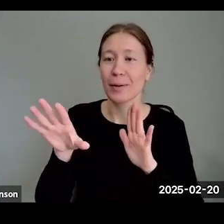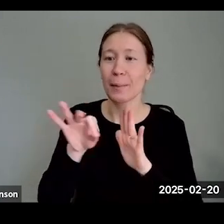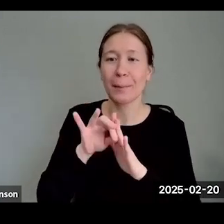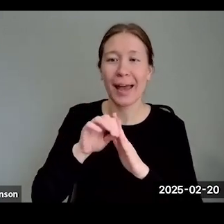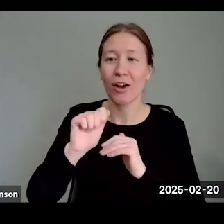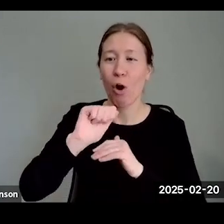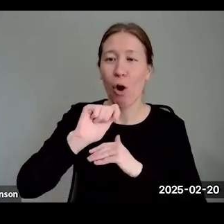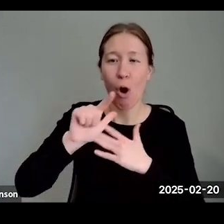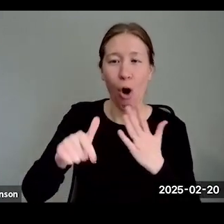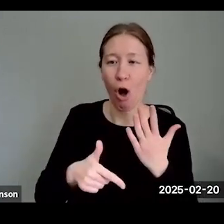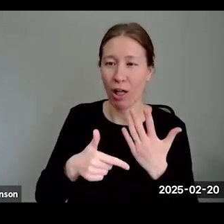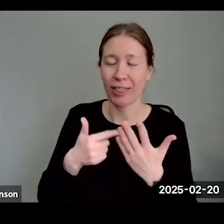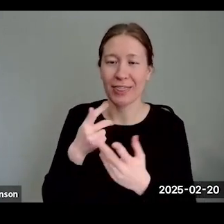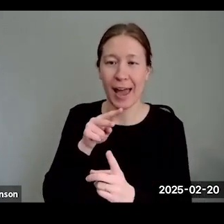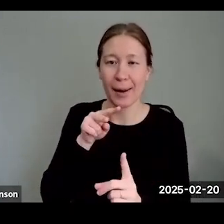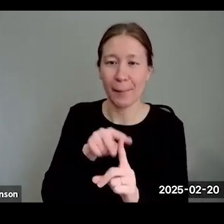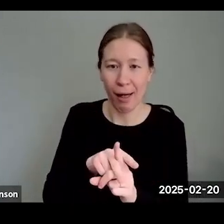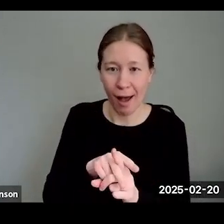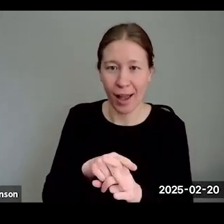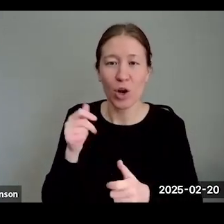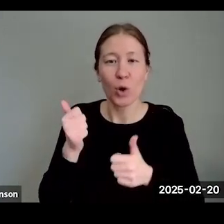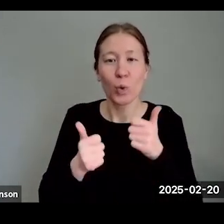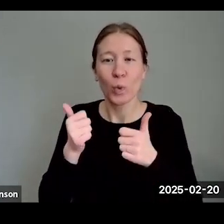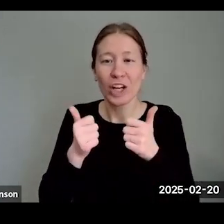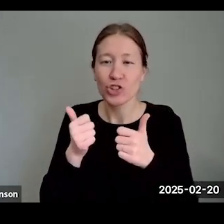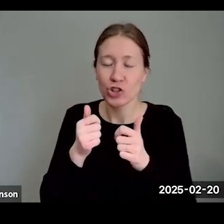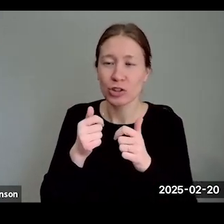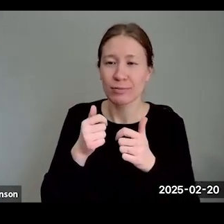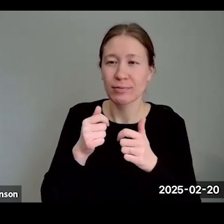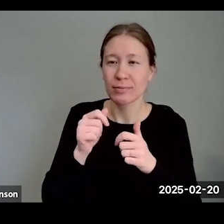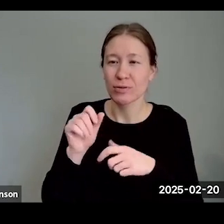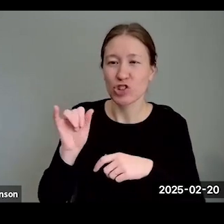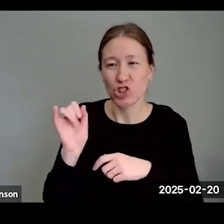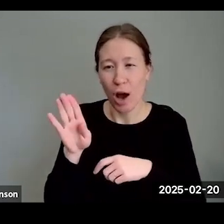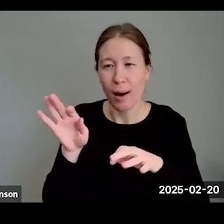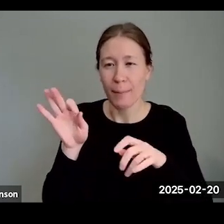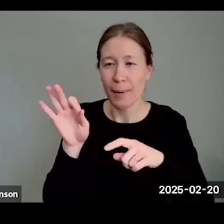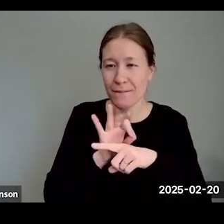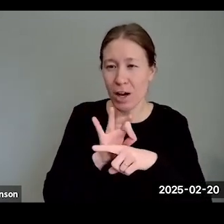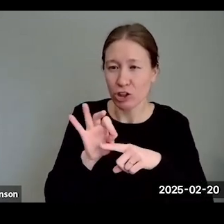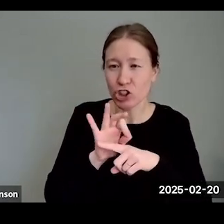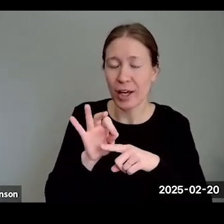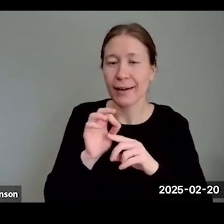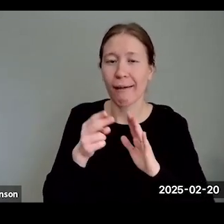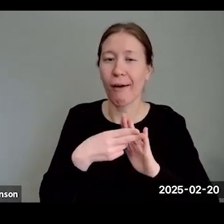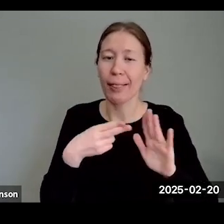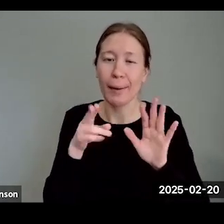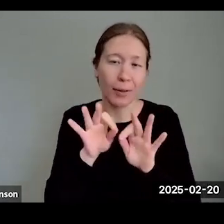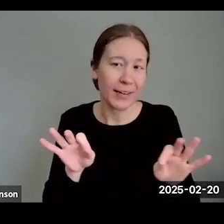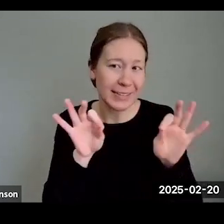which of the following job functions are likely to be considered essential? So remember, these are the job functions